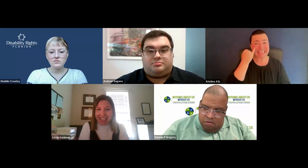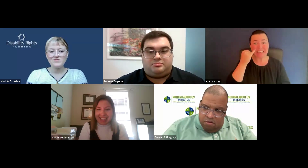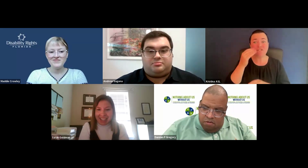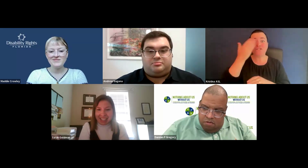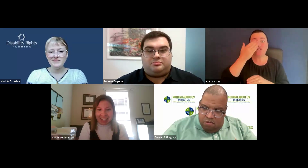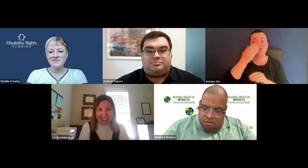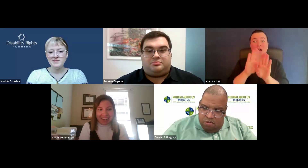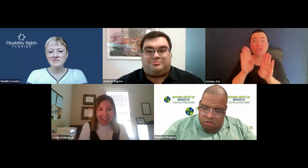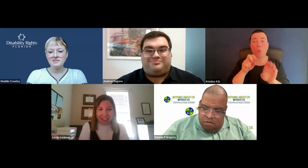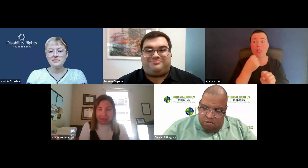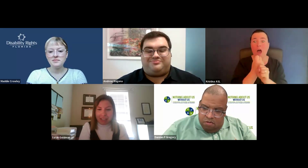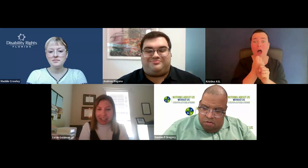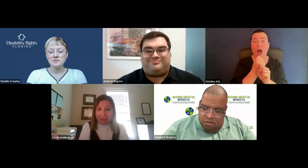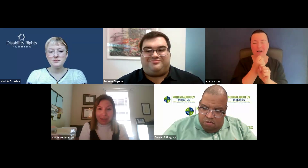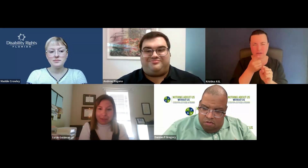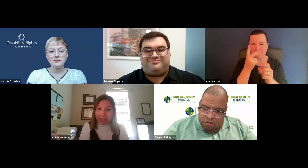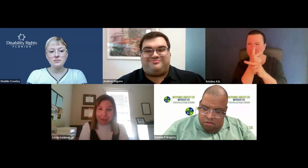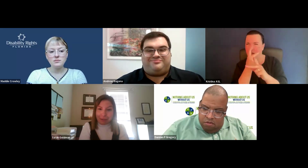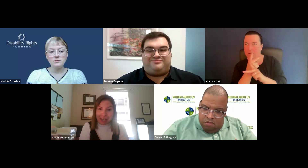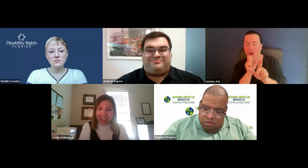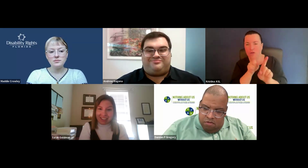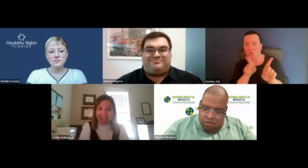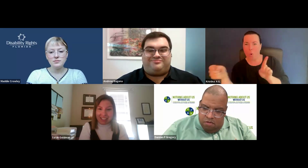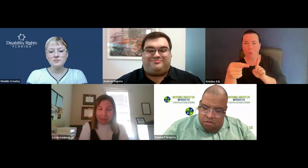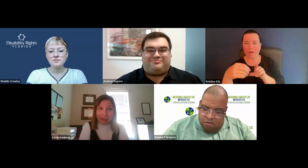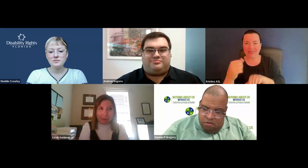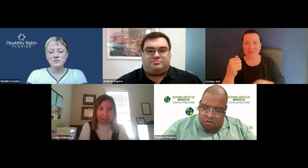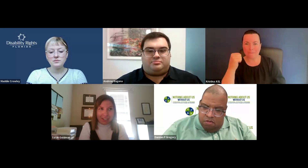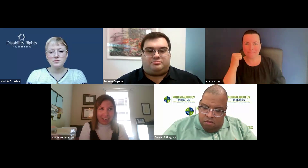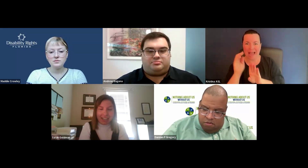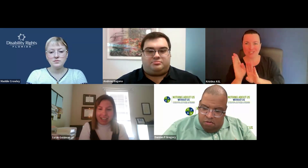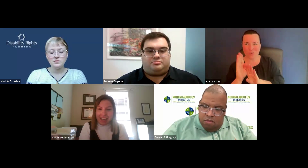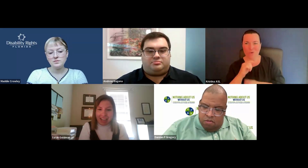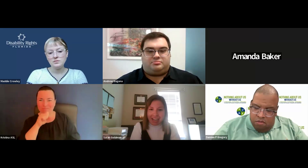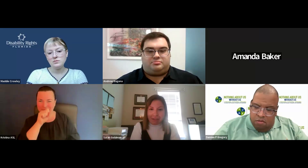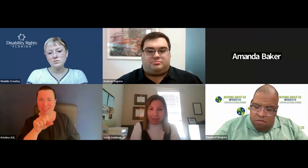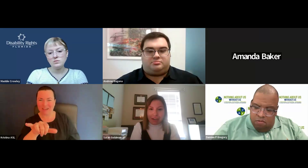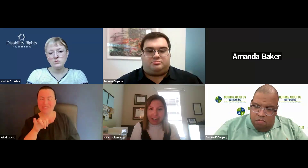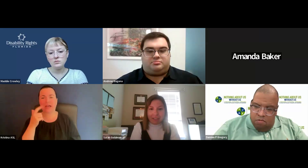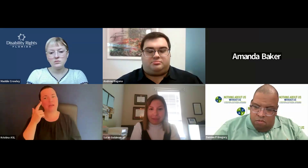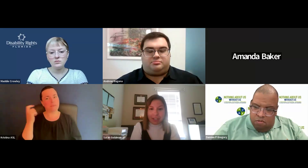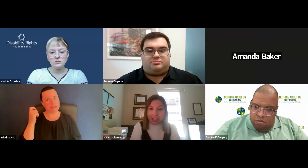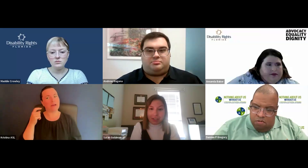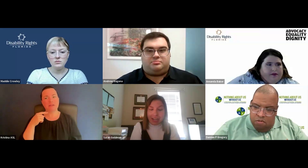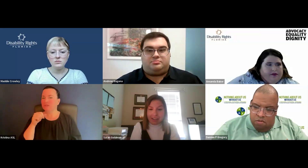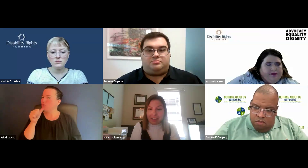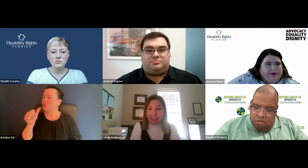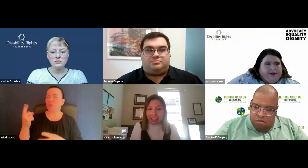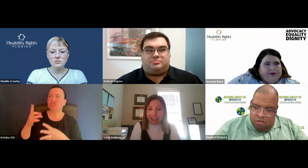And I think that's a great analogy, because we don't take no for an answer, and it's being persistent enough, where if somebody shuts you down,